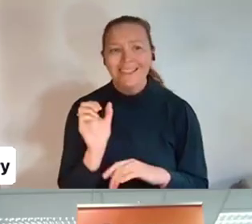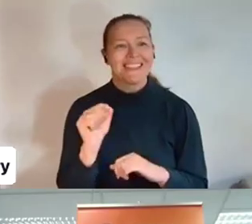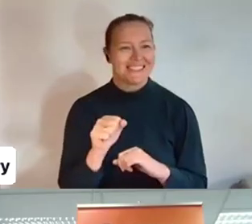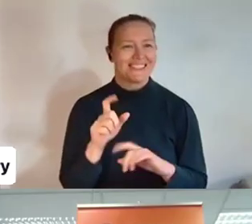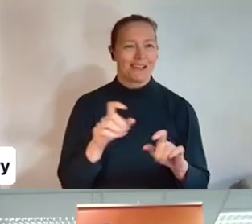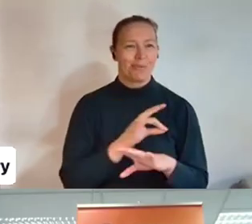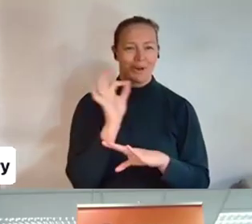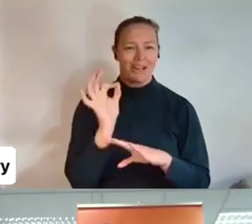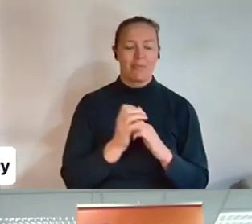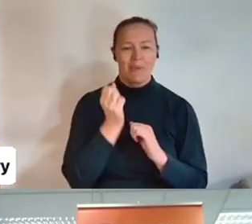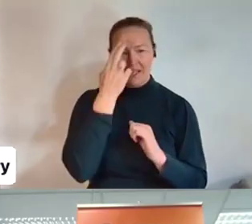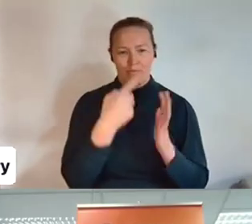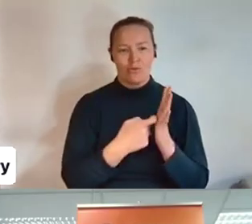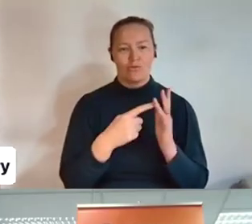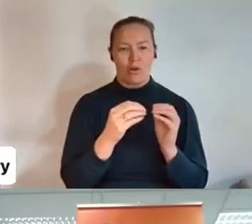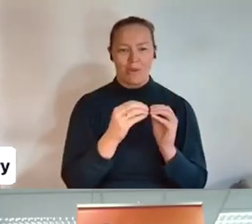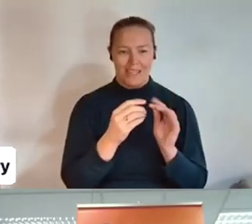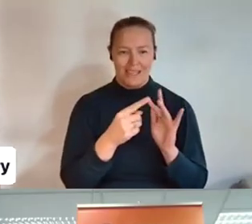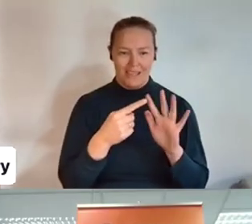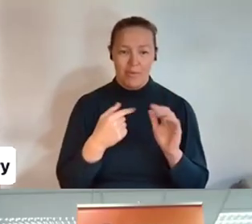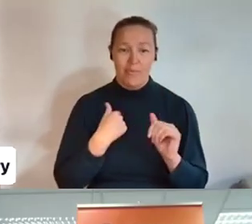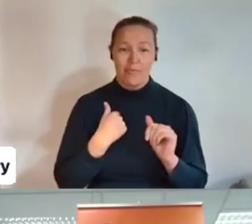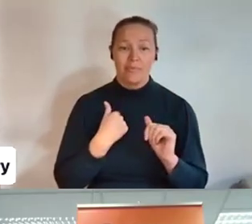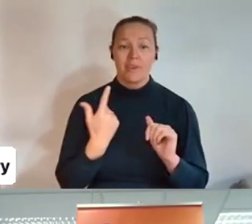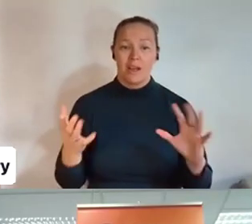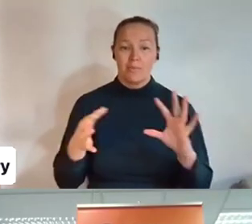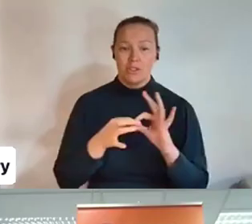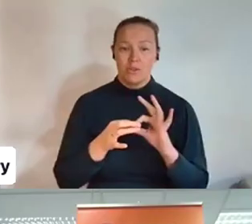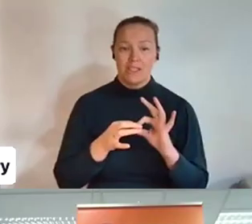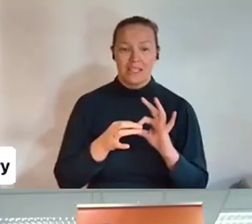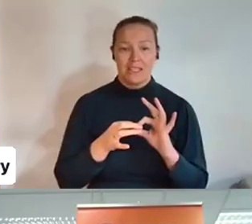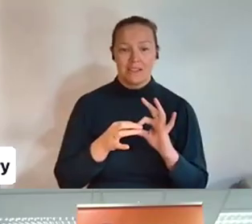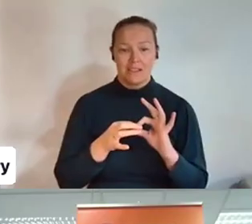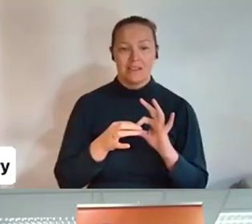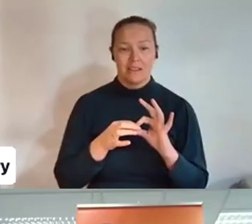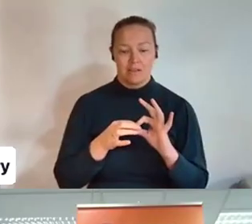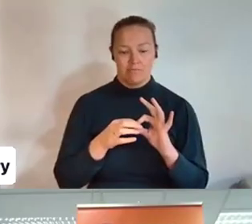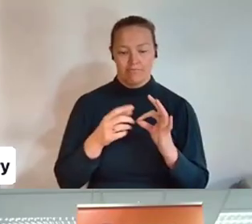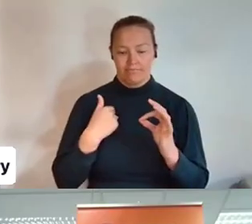Robbie is my name and I am calling in today as Disabled Research Lead at the Donald